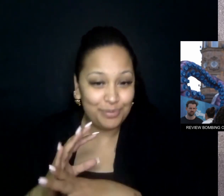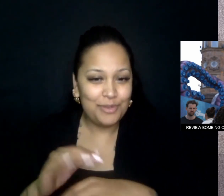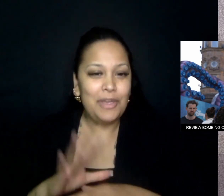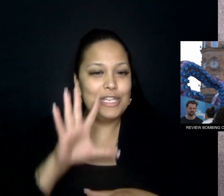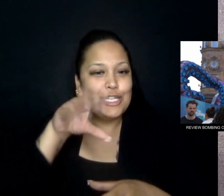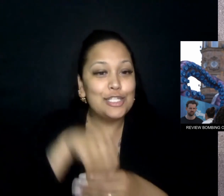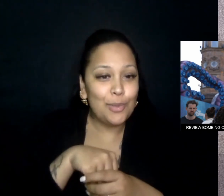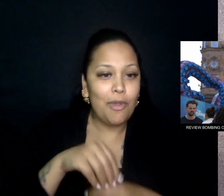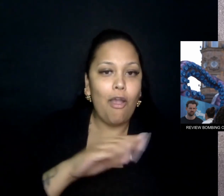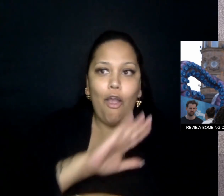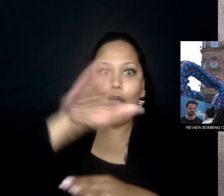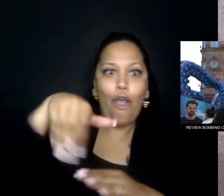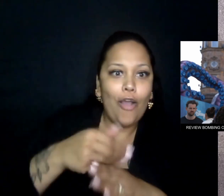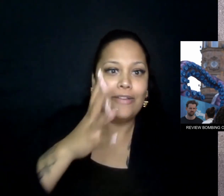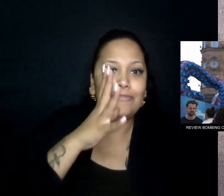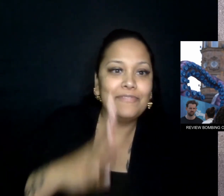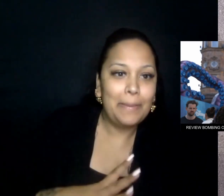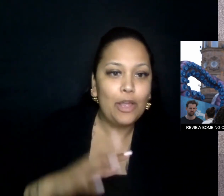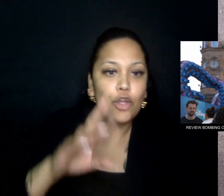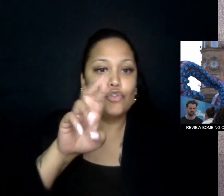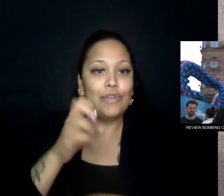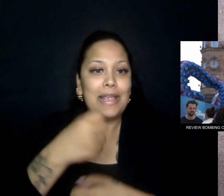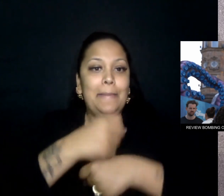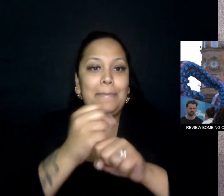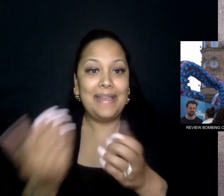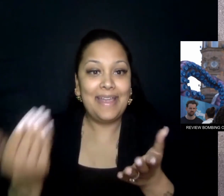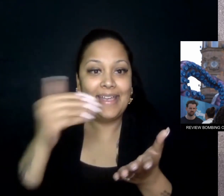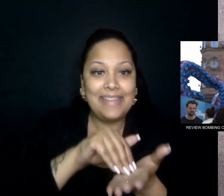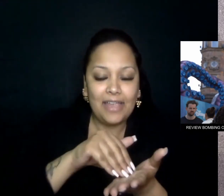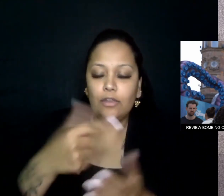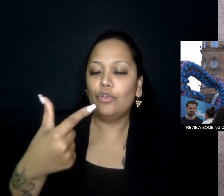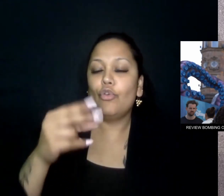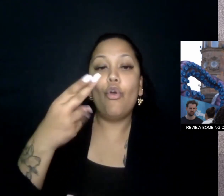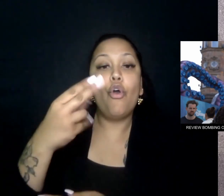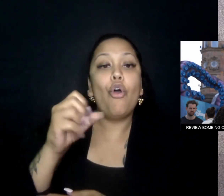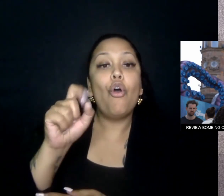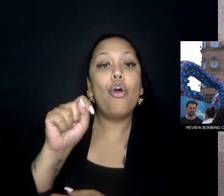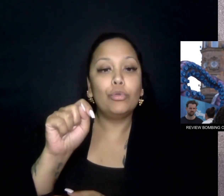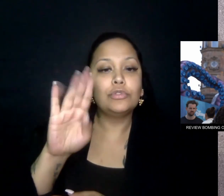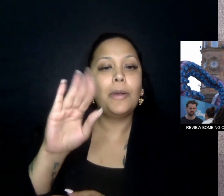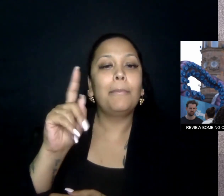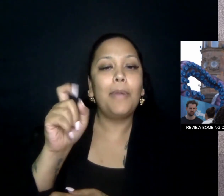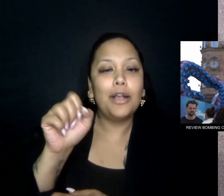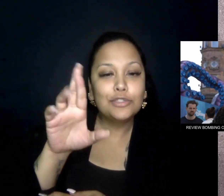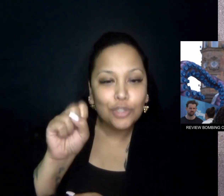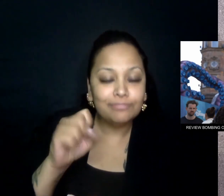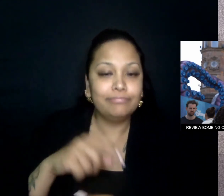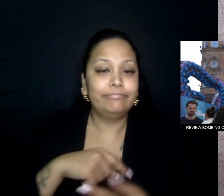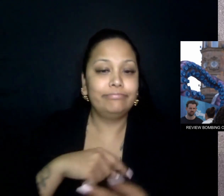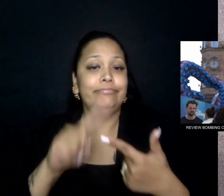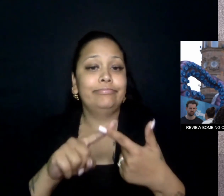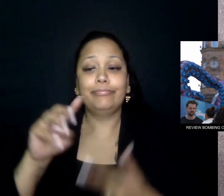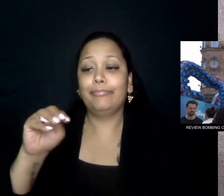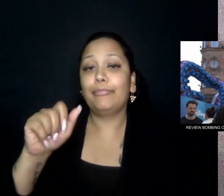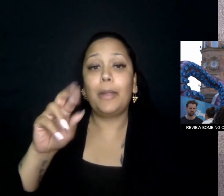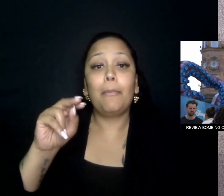including the all female remake of Ghostbusters and Marvel's Black Panther.